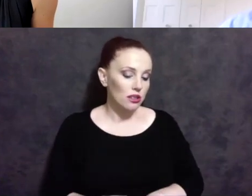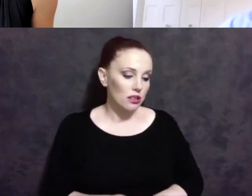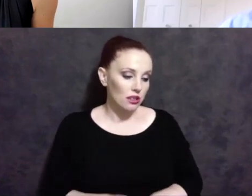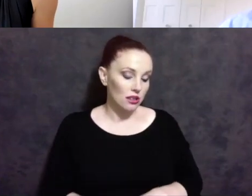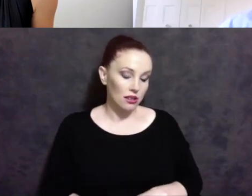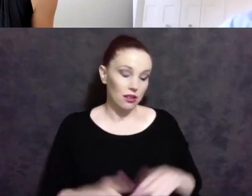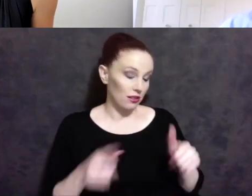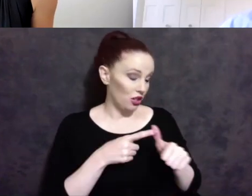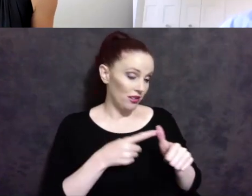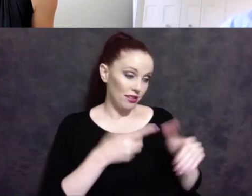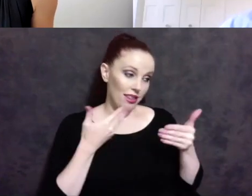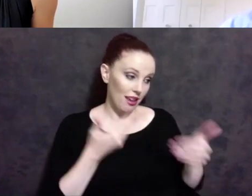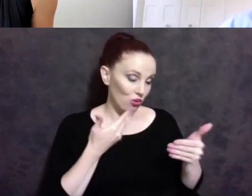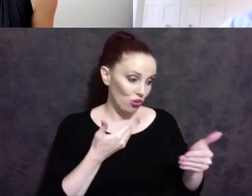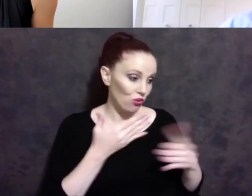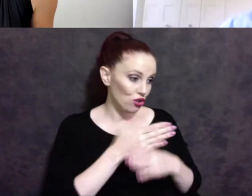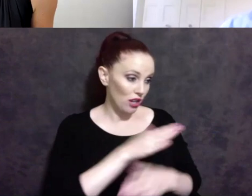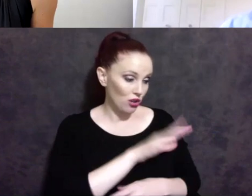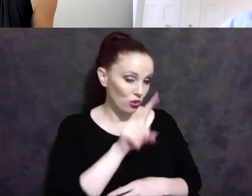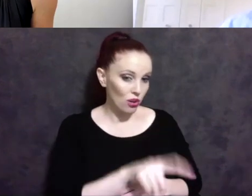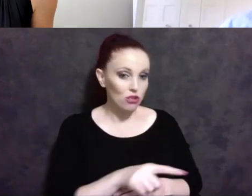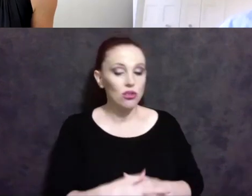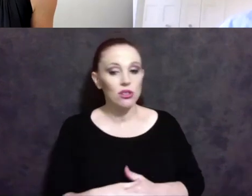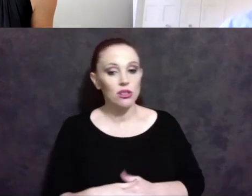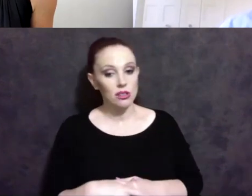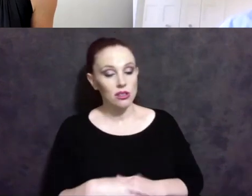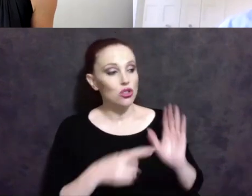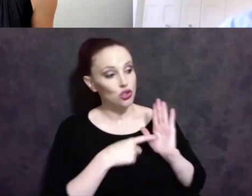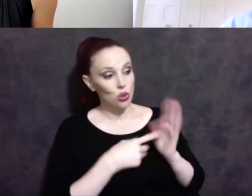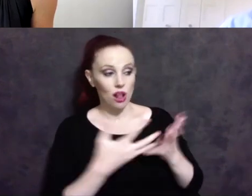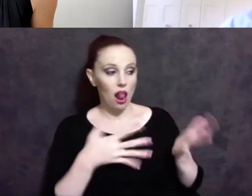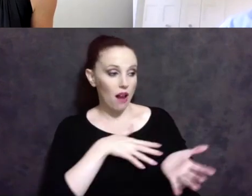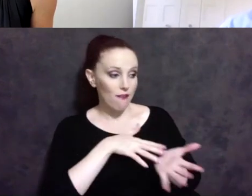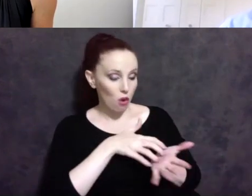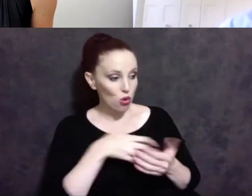thank you for sharing that question. It shows a lot of vulnerability and shows your willingness